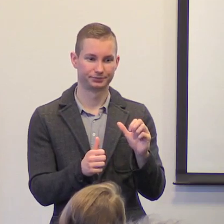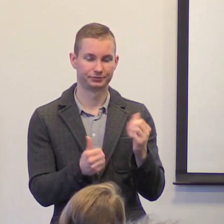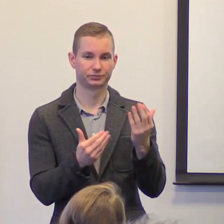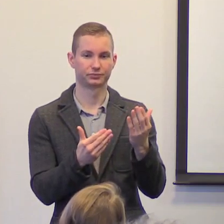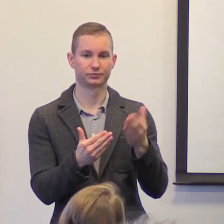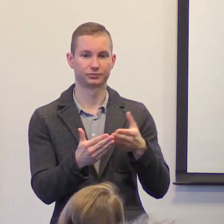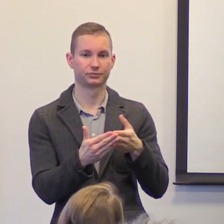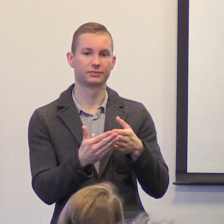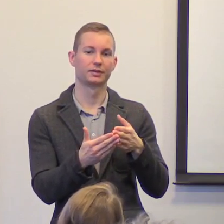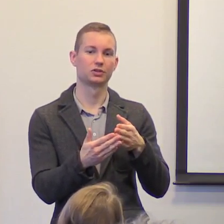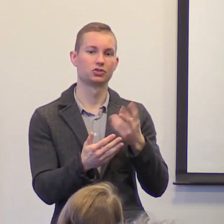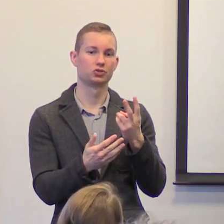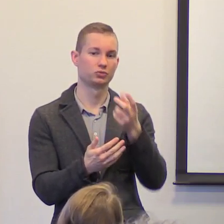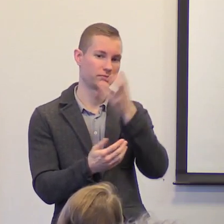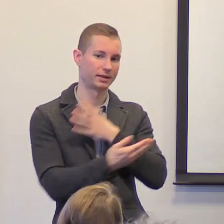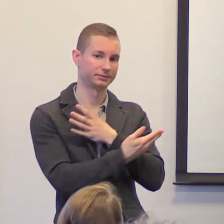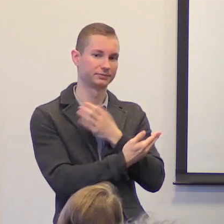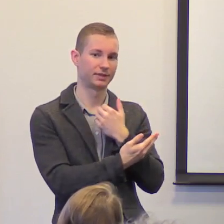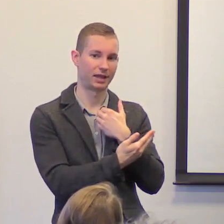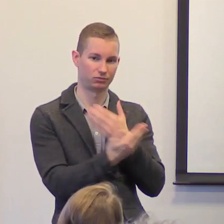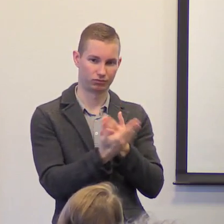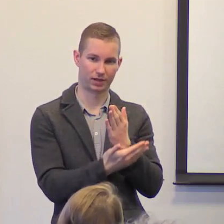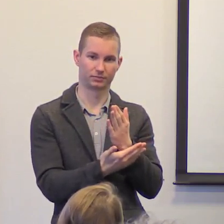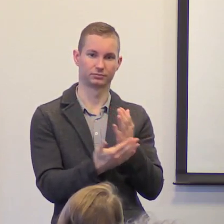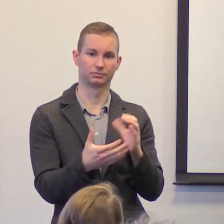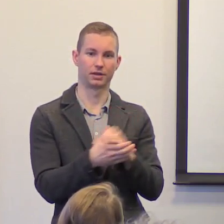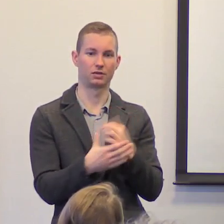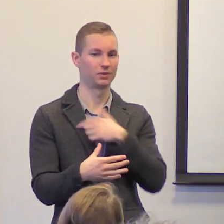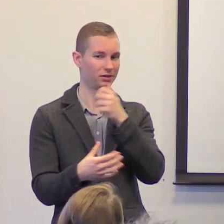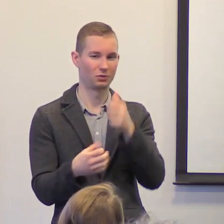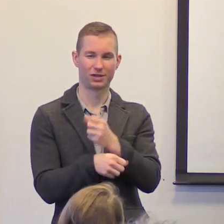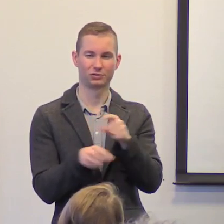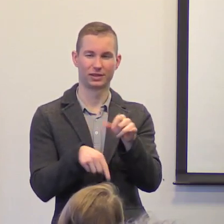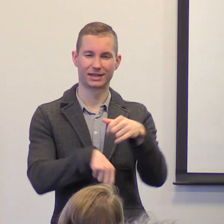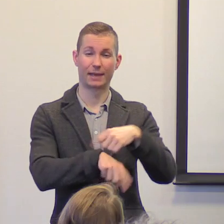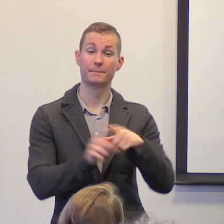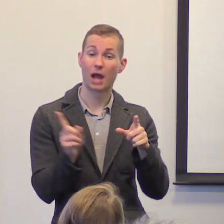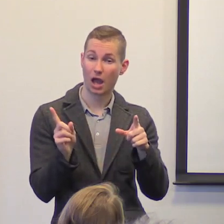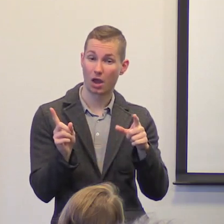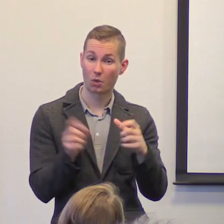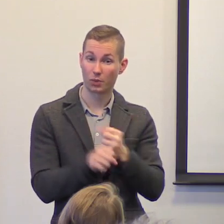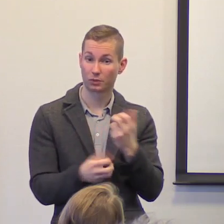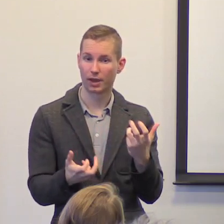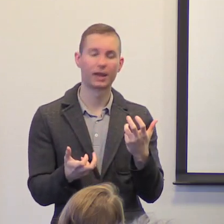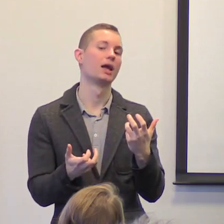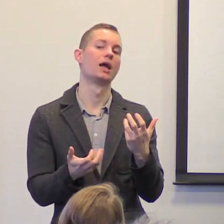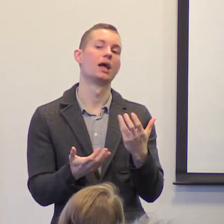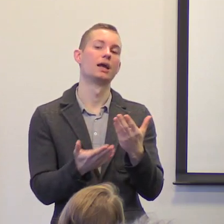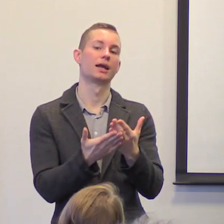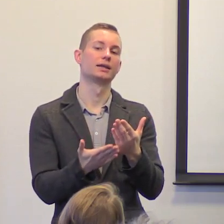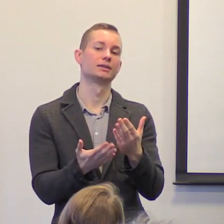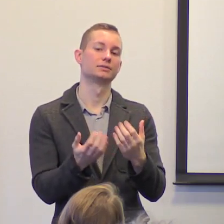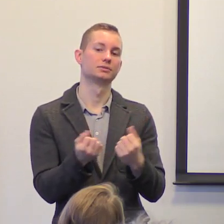these two men, that they have a right to get married. We didn't win that at the time, but we did win the case on behalf of Edie Windsor, and